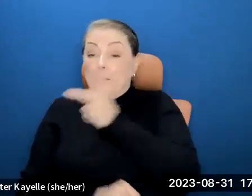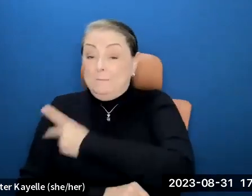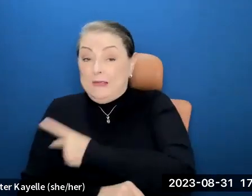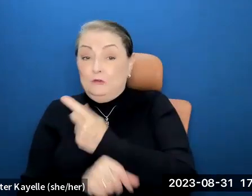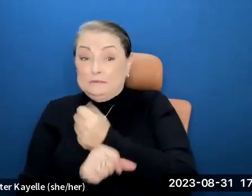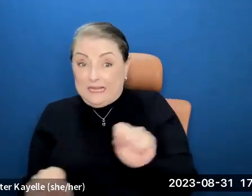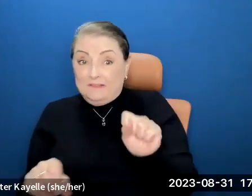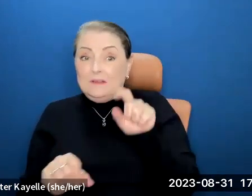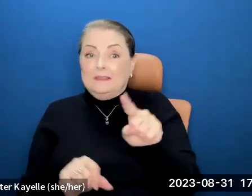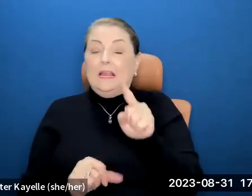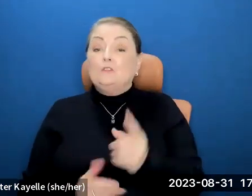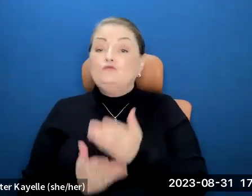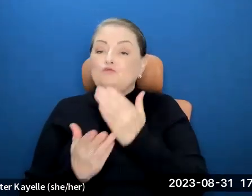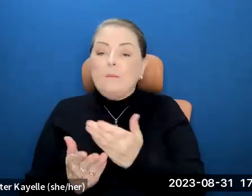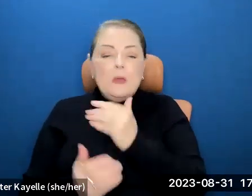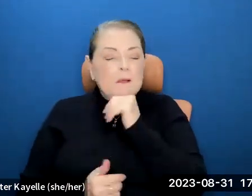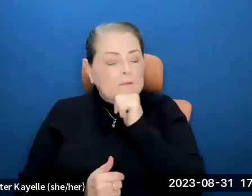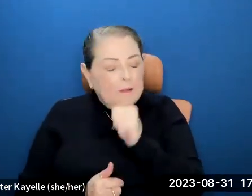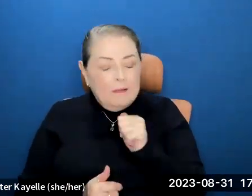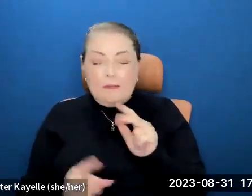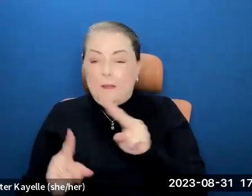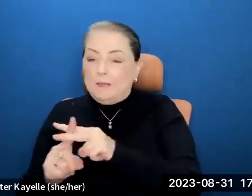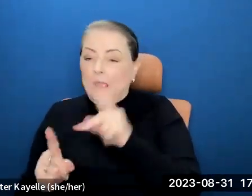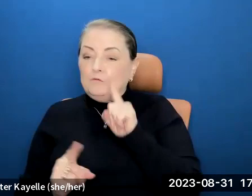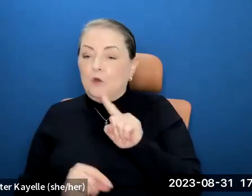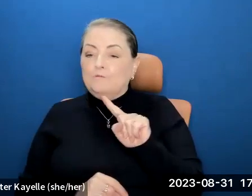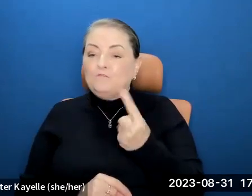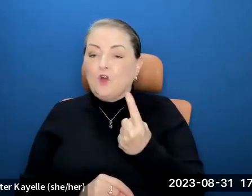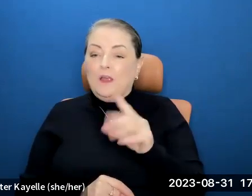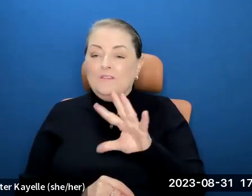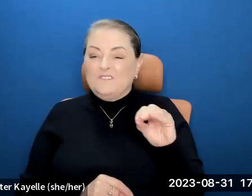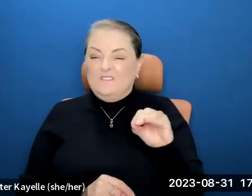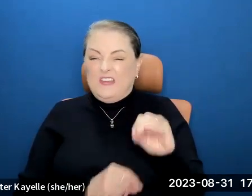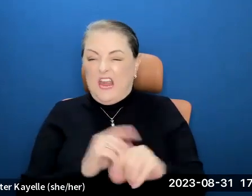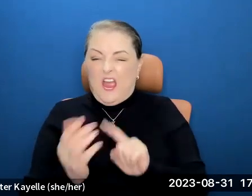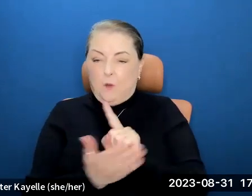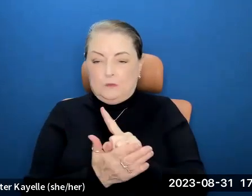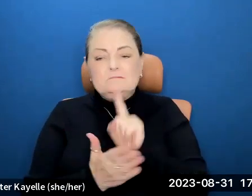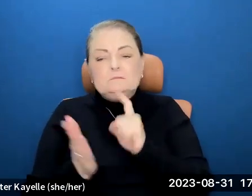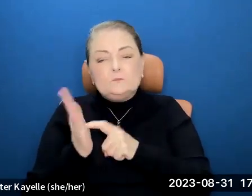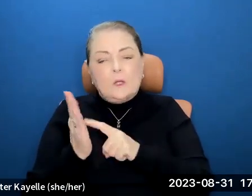this recommendation does not apply to the first 50 hours which are required to be face to face